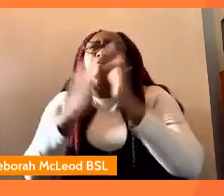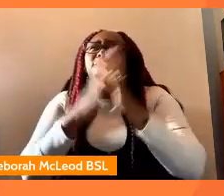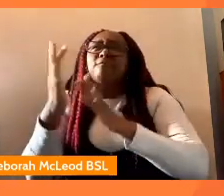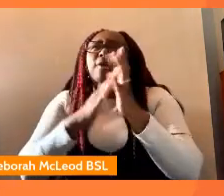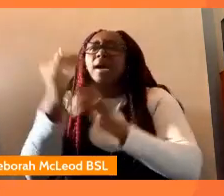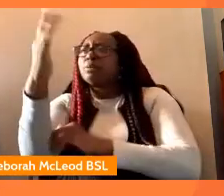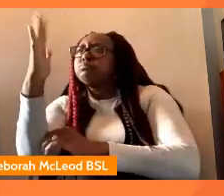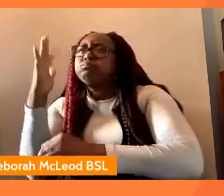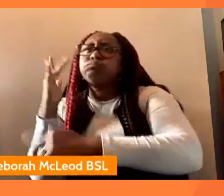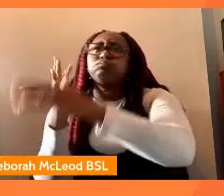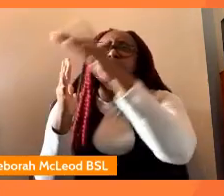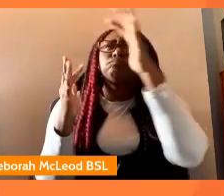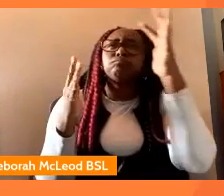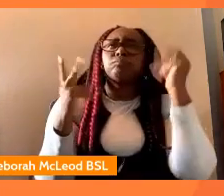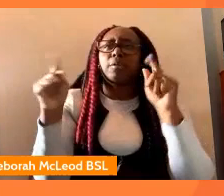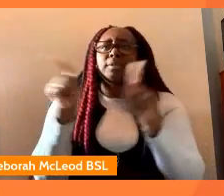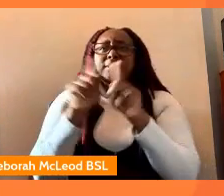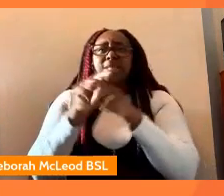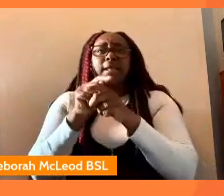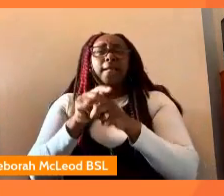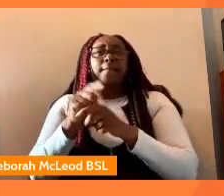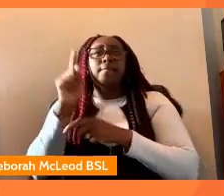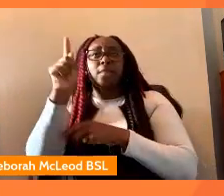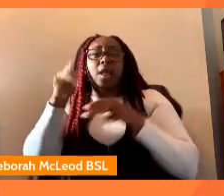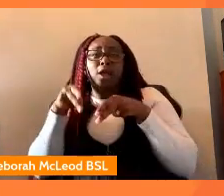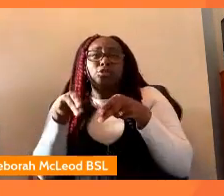The High Street saw how the influences of migration changed